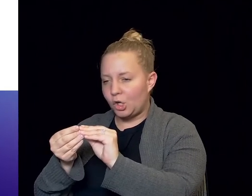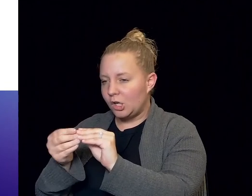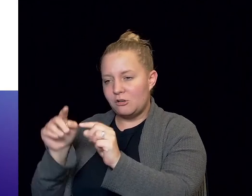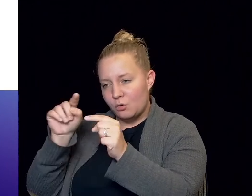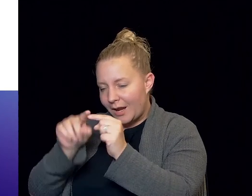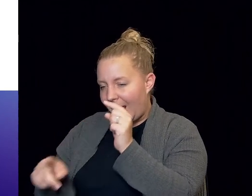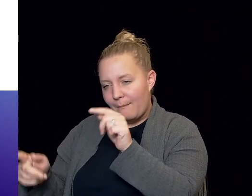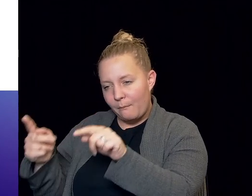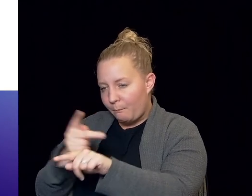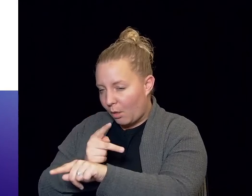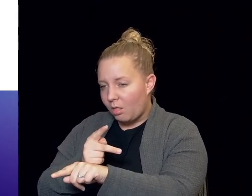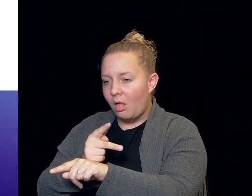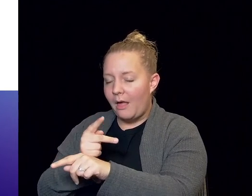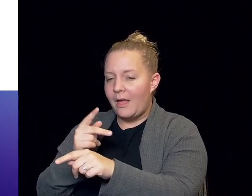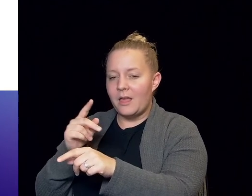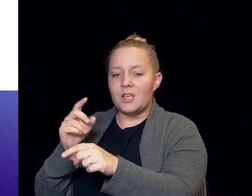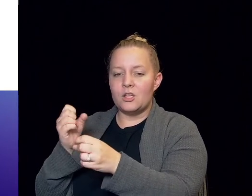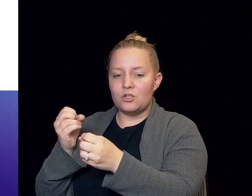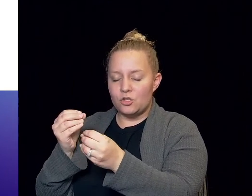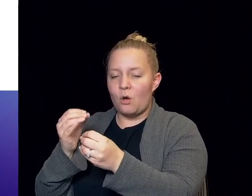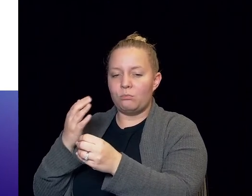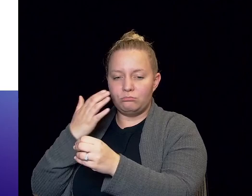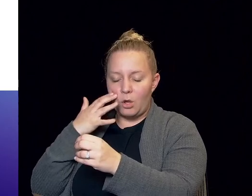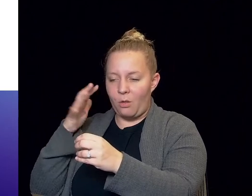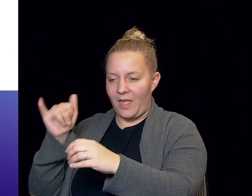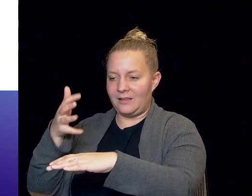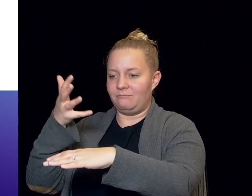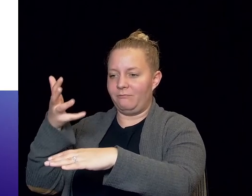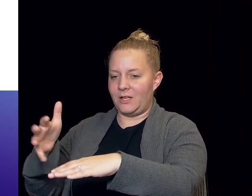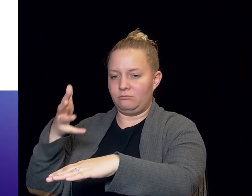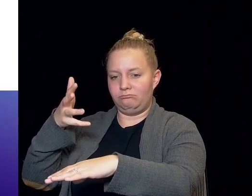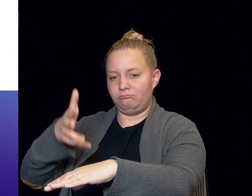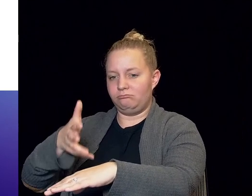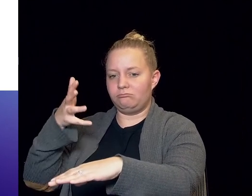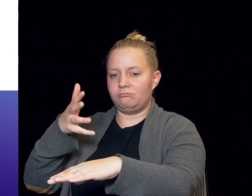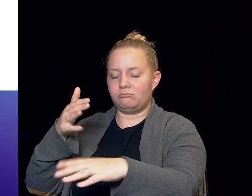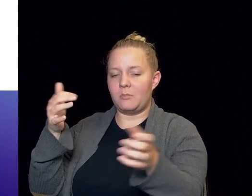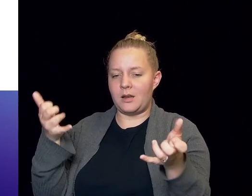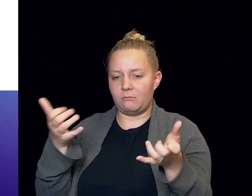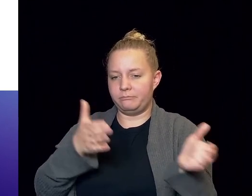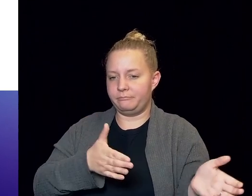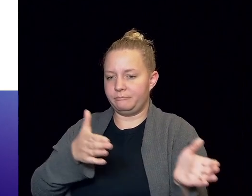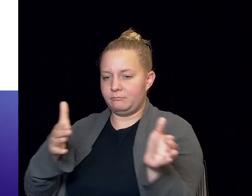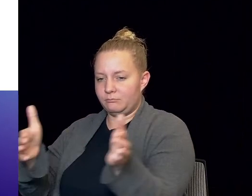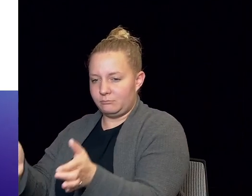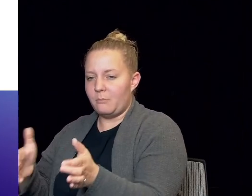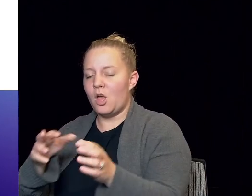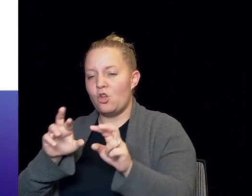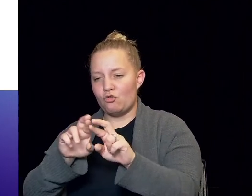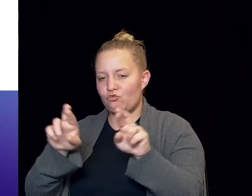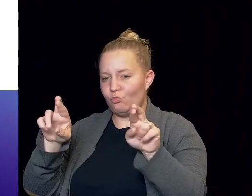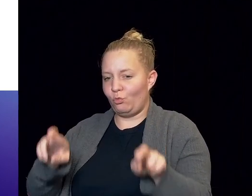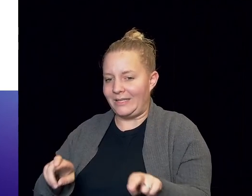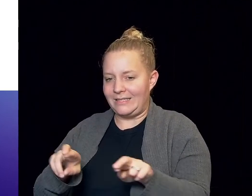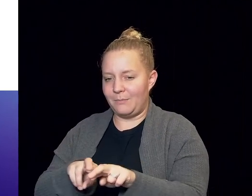Then for number six, one of Mrs. Glasscock's old recipe books, a recipe calls for 1.8 cups of sugar.